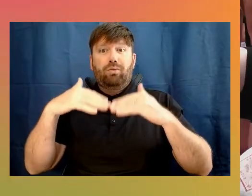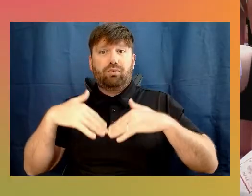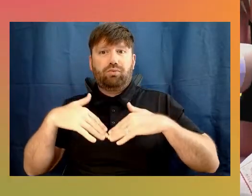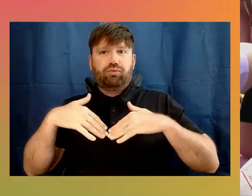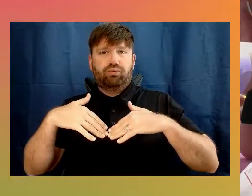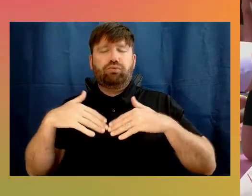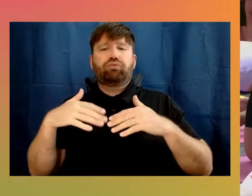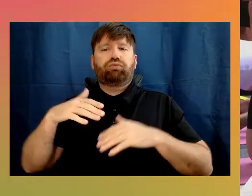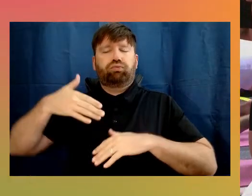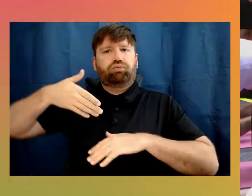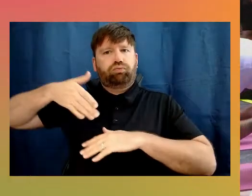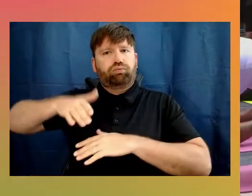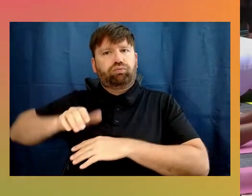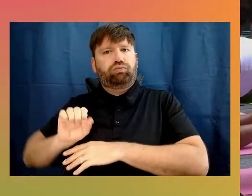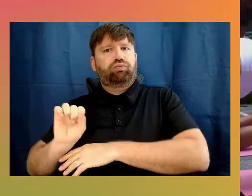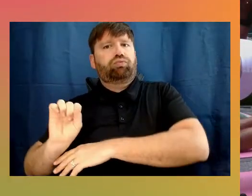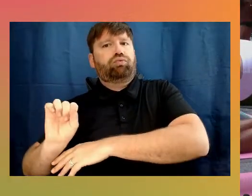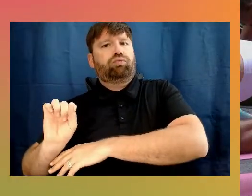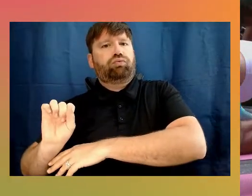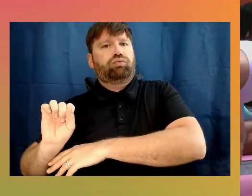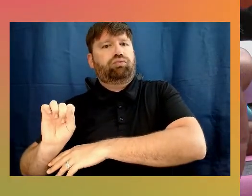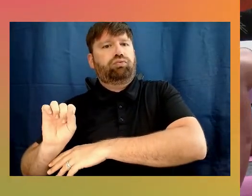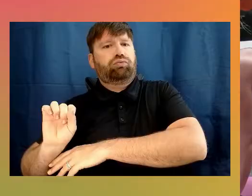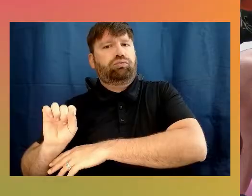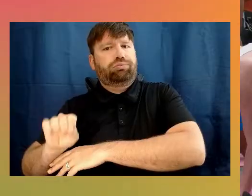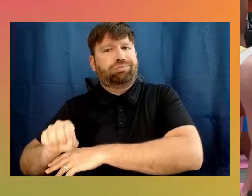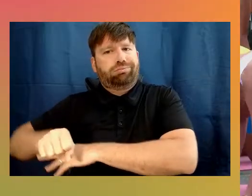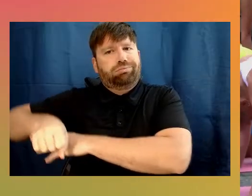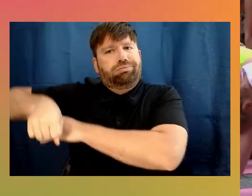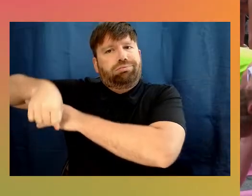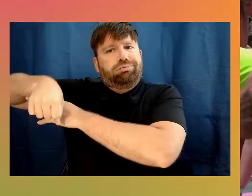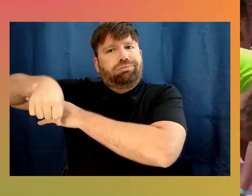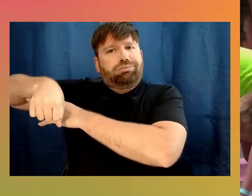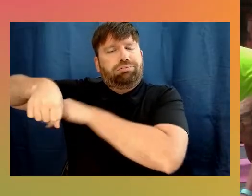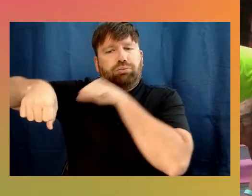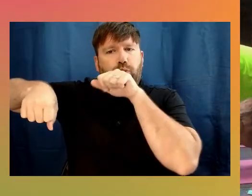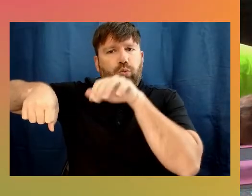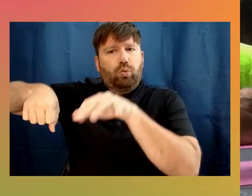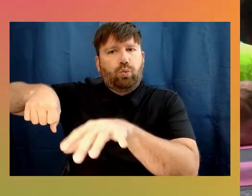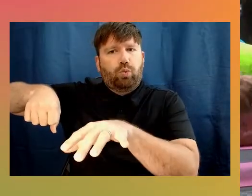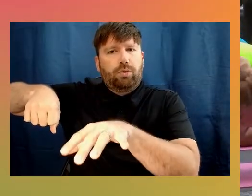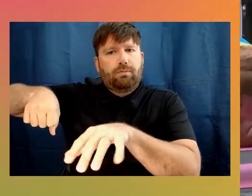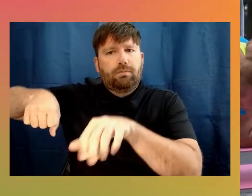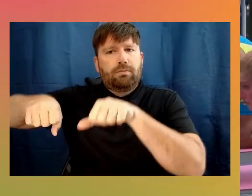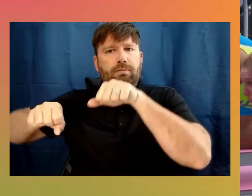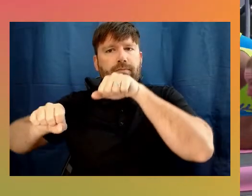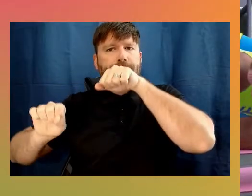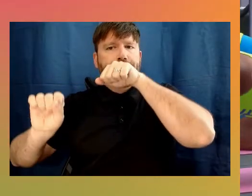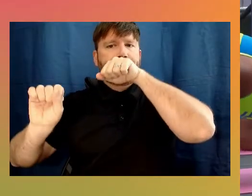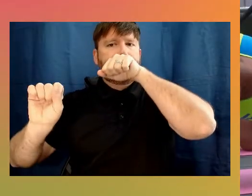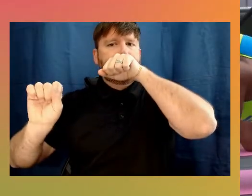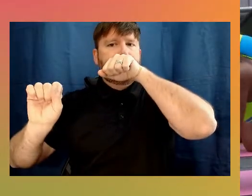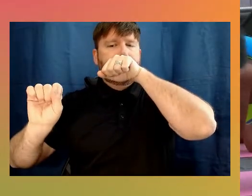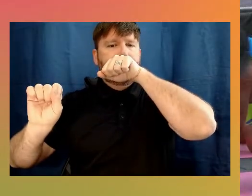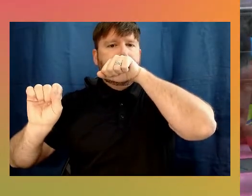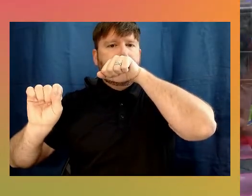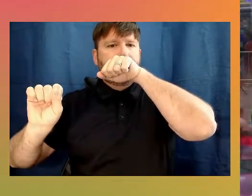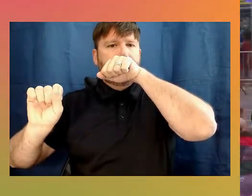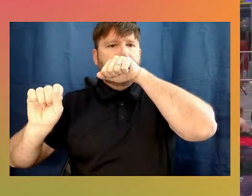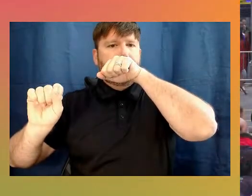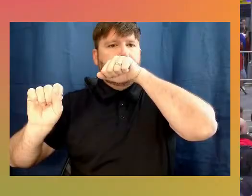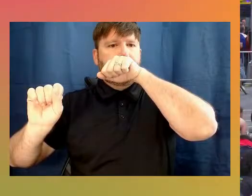AGAIN, BIG BREATH IN.